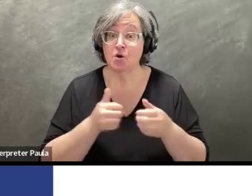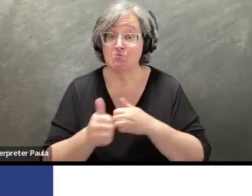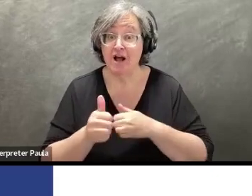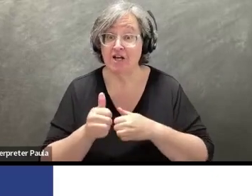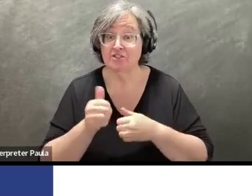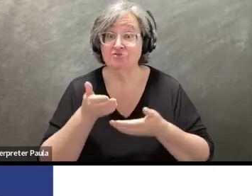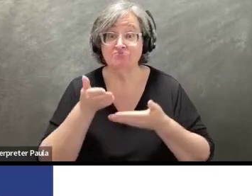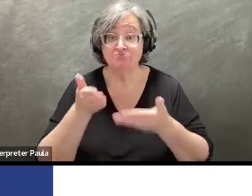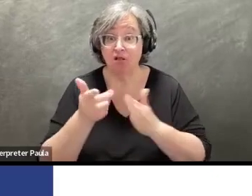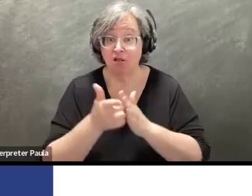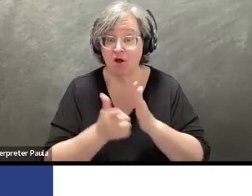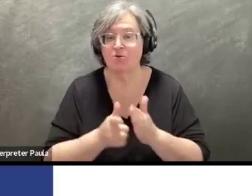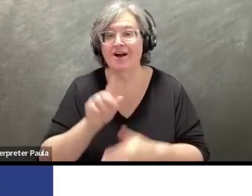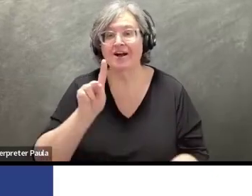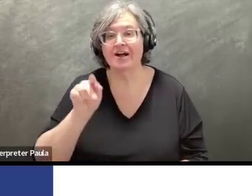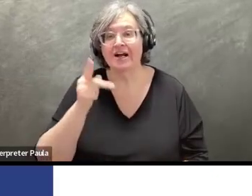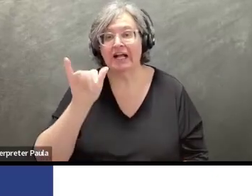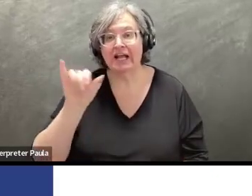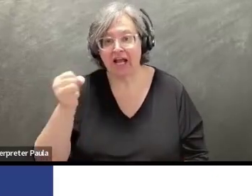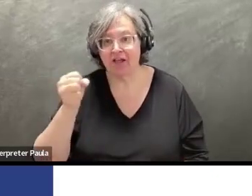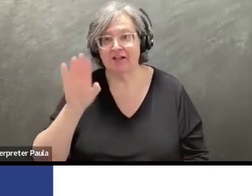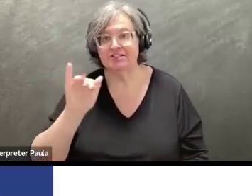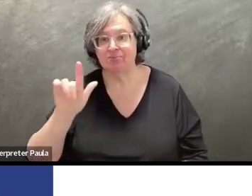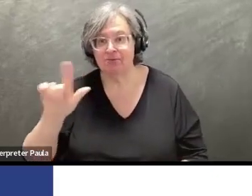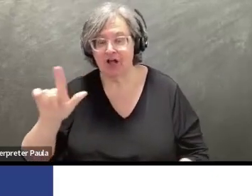who don't know, it is the hiring preference preference for